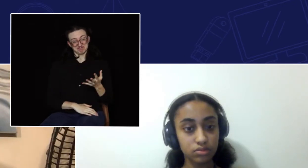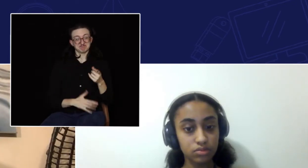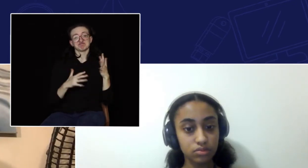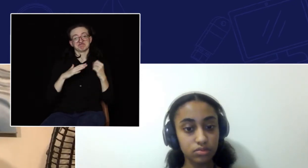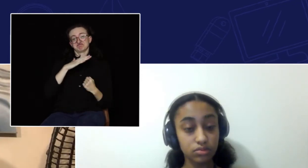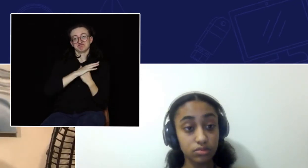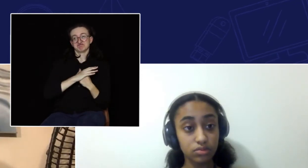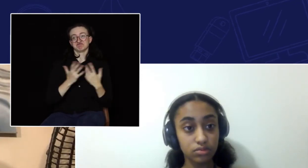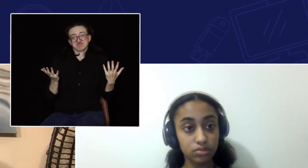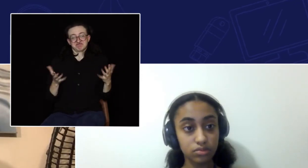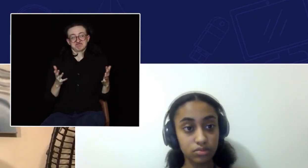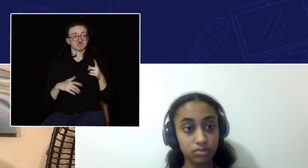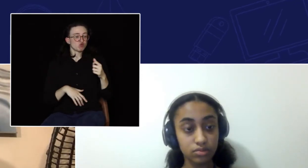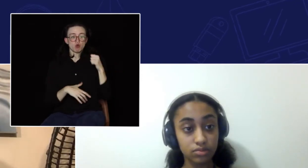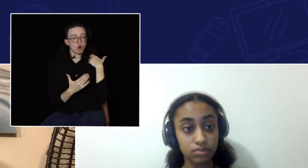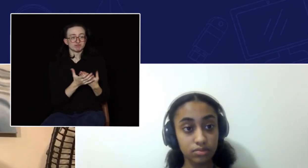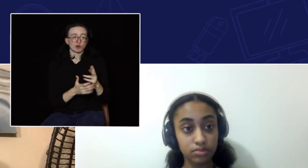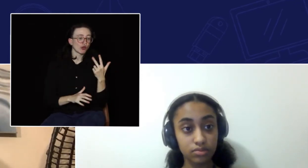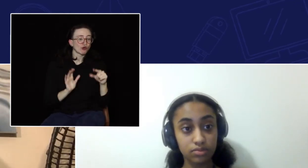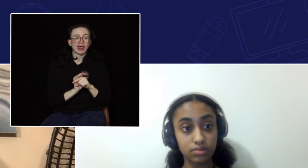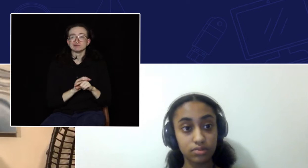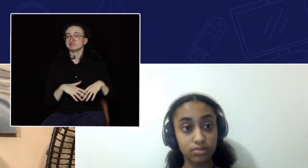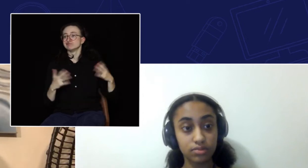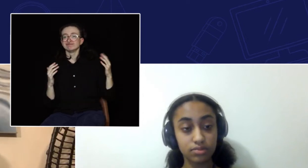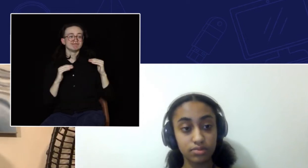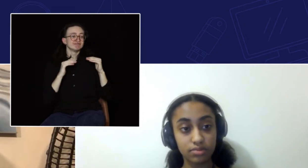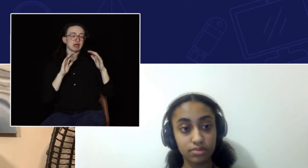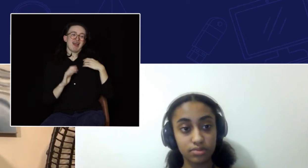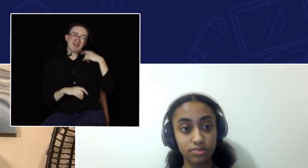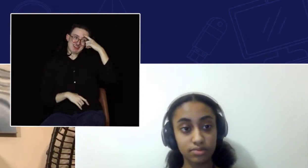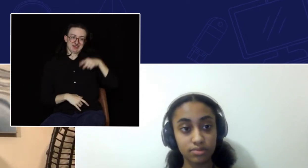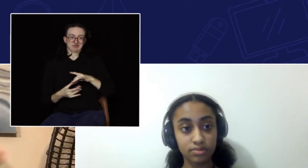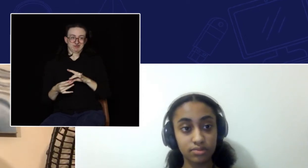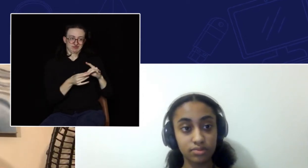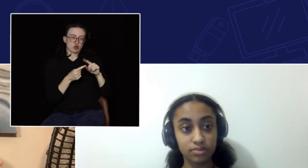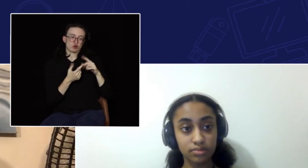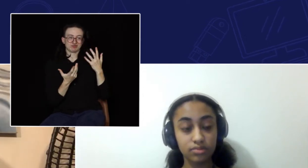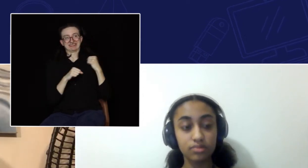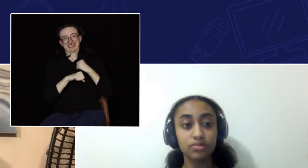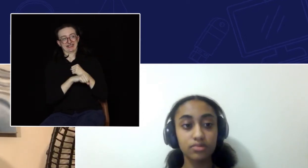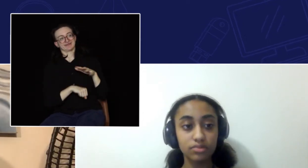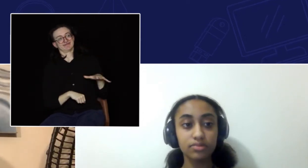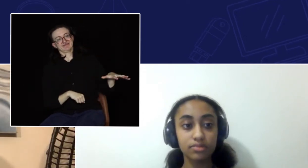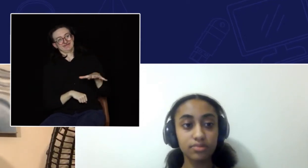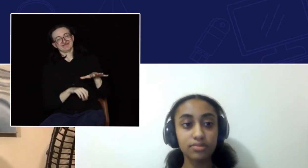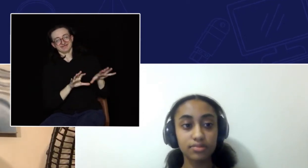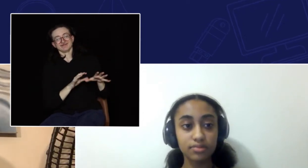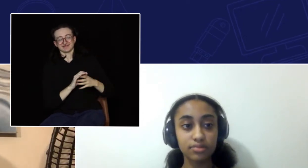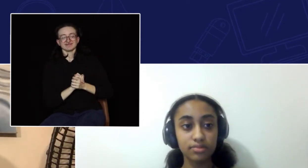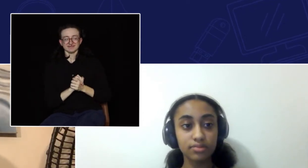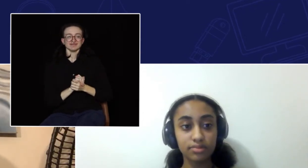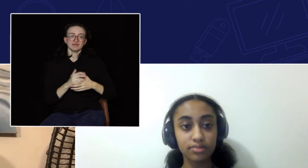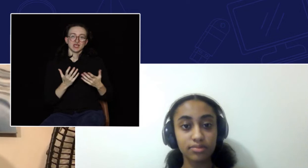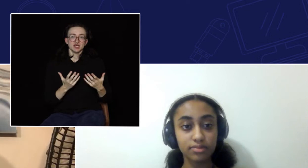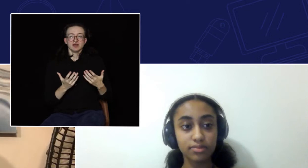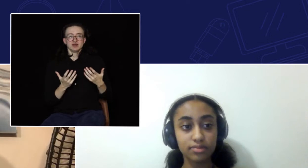I can’t go past third grade, it would never happen. So, I think this was according to some statistics out there, whatnot.